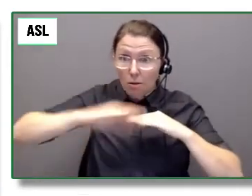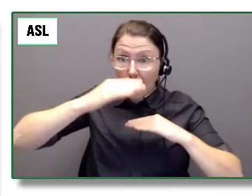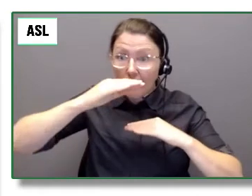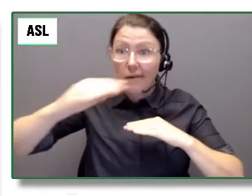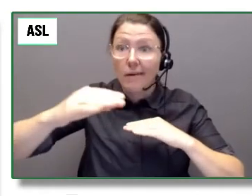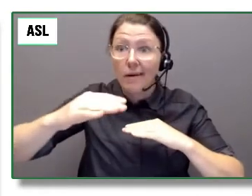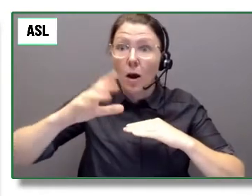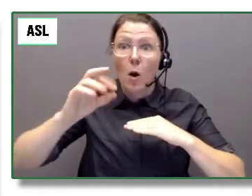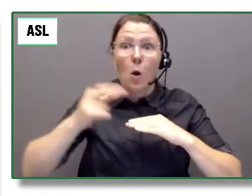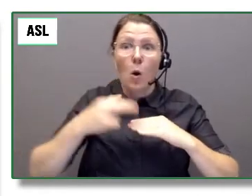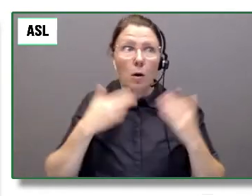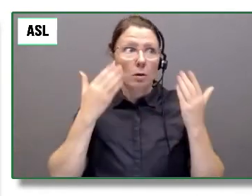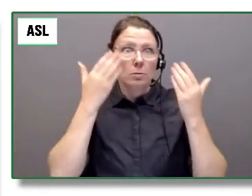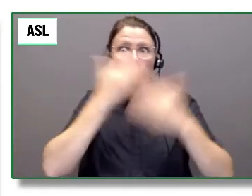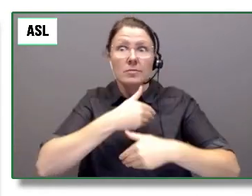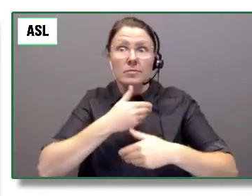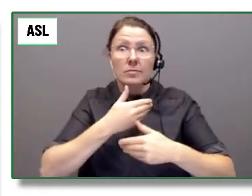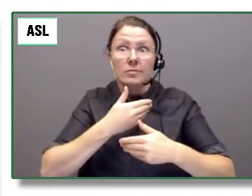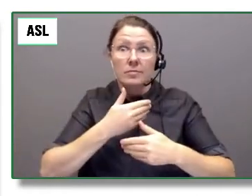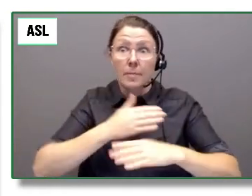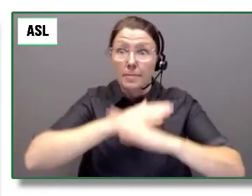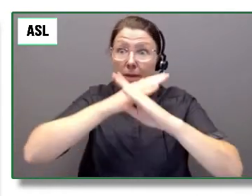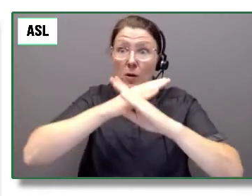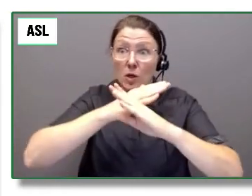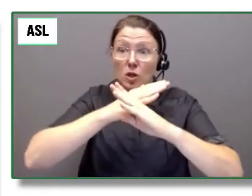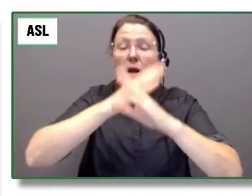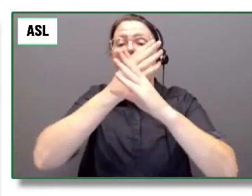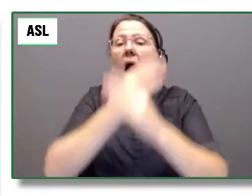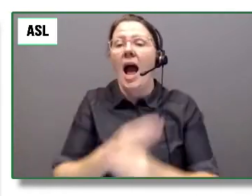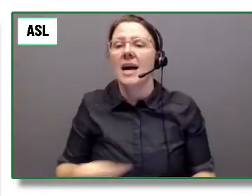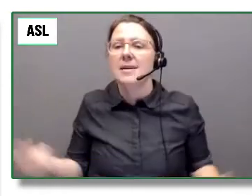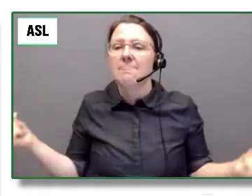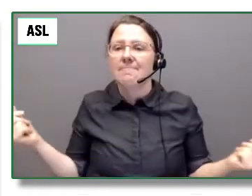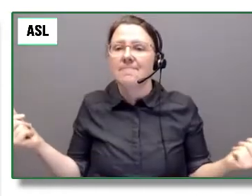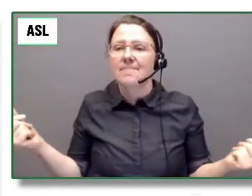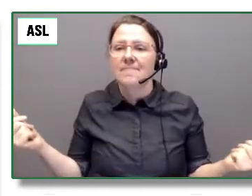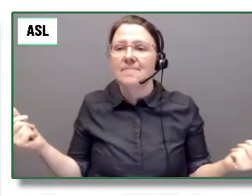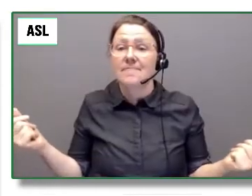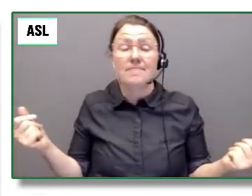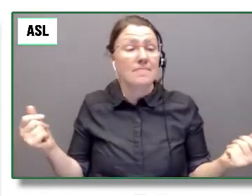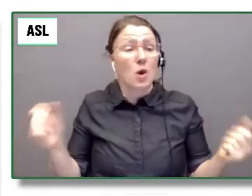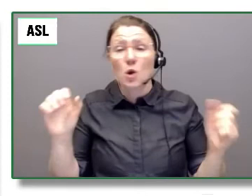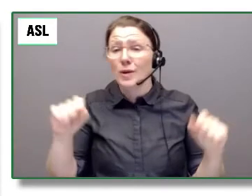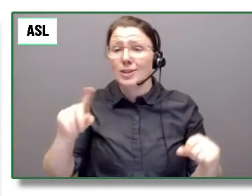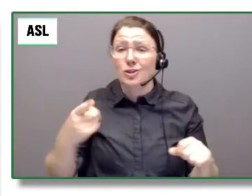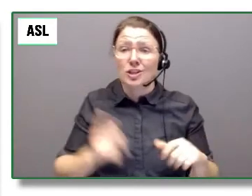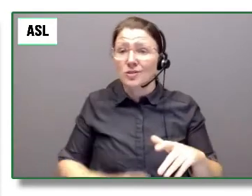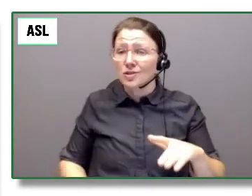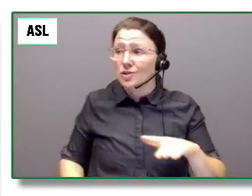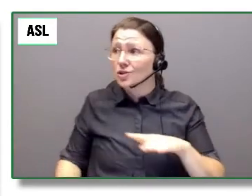So that we can simply show up as our best selves with or without disabilities